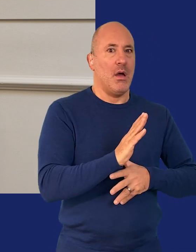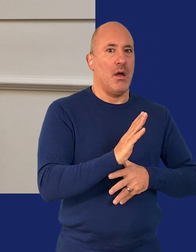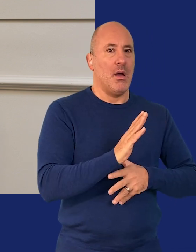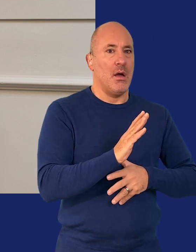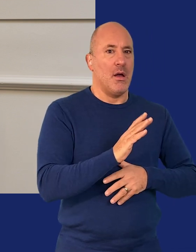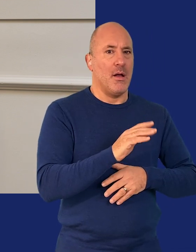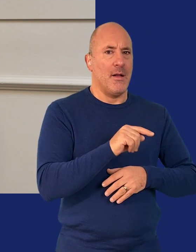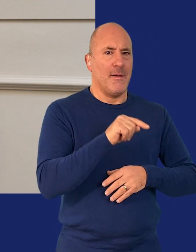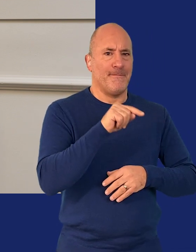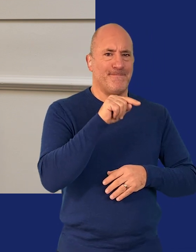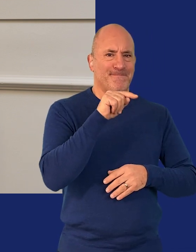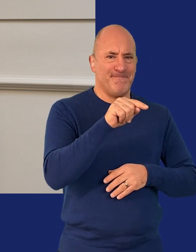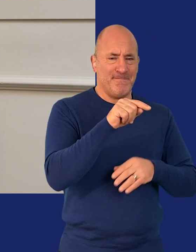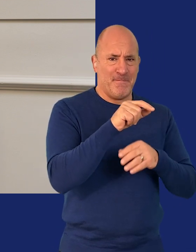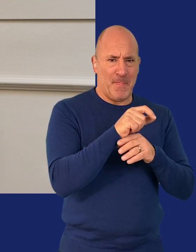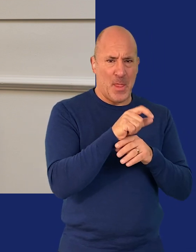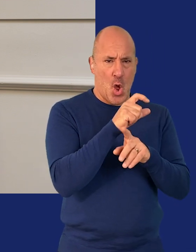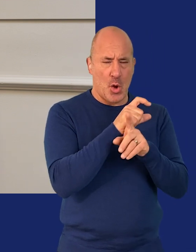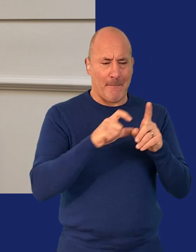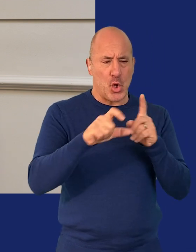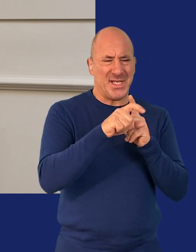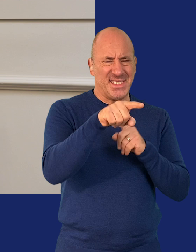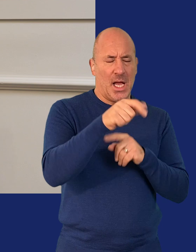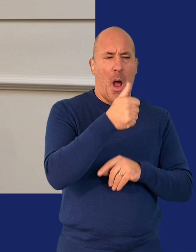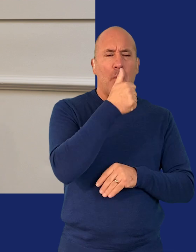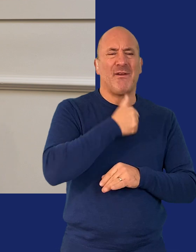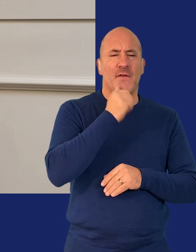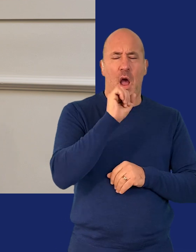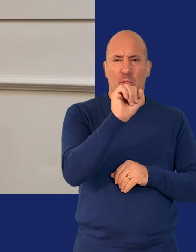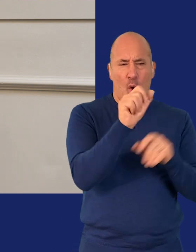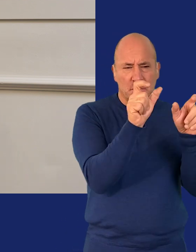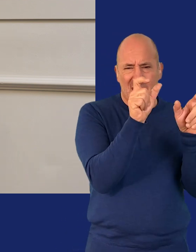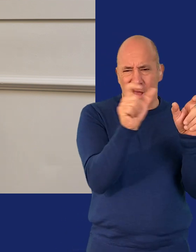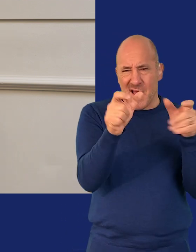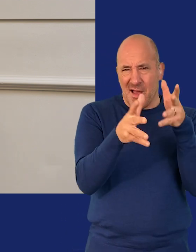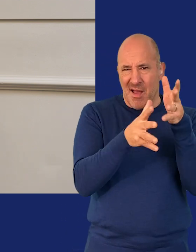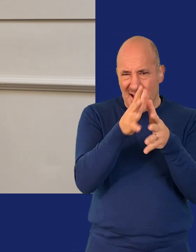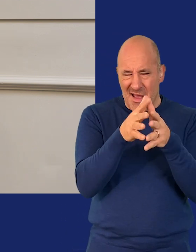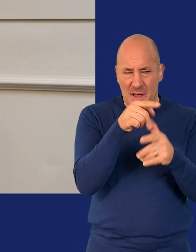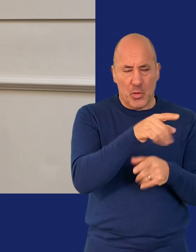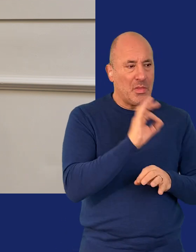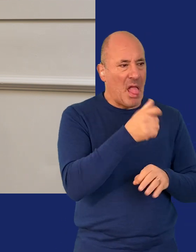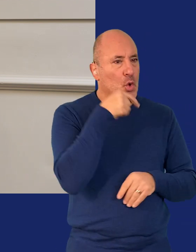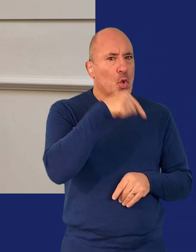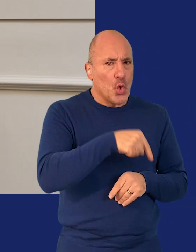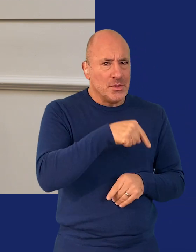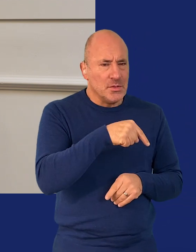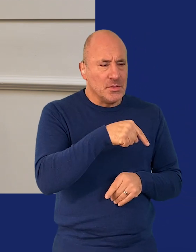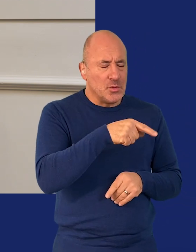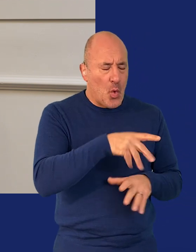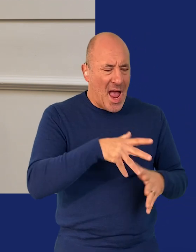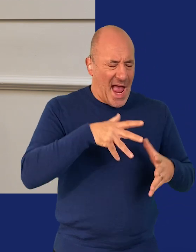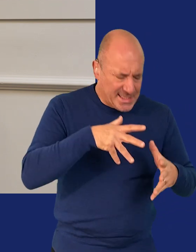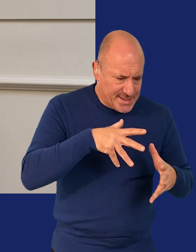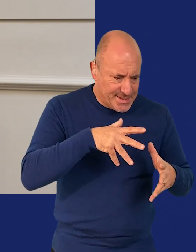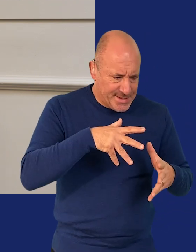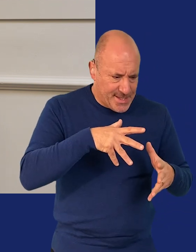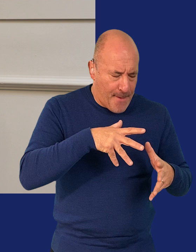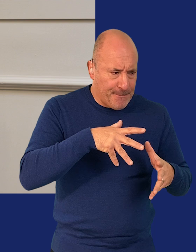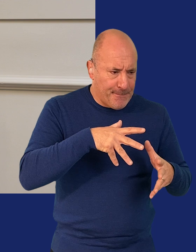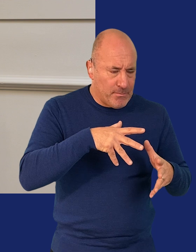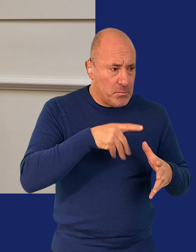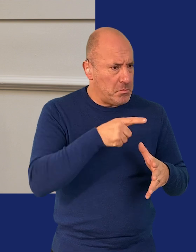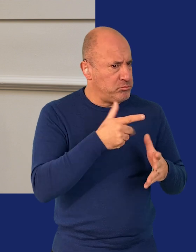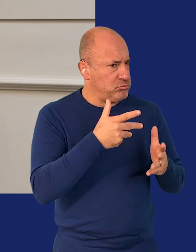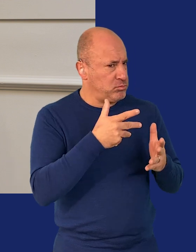error, uh, with inclusive language, um, and you might not use the terms that's